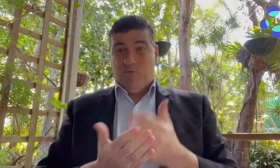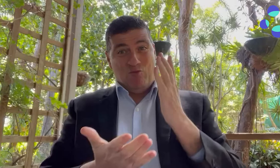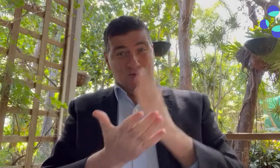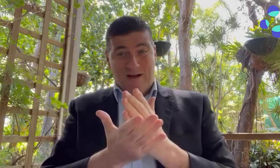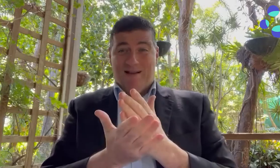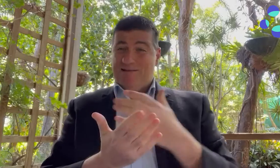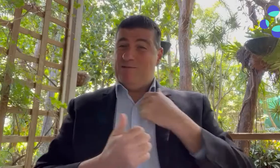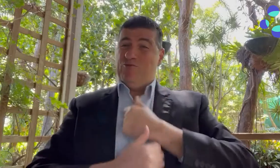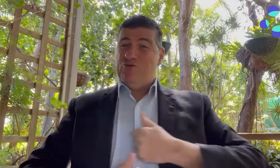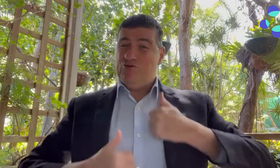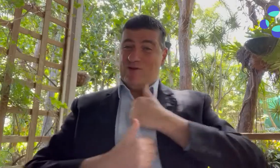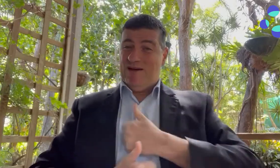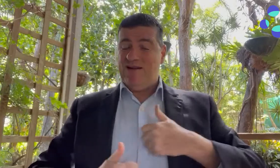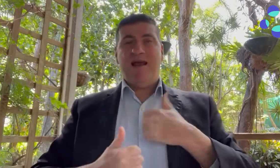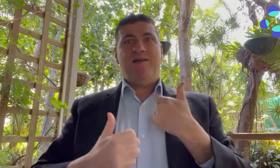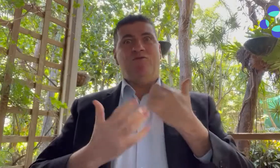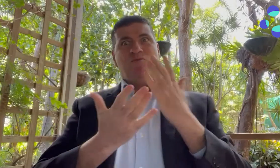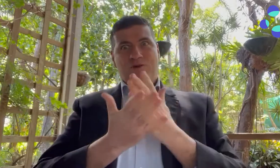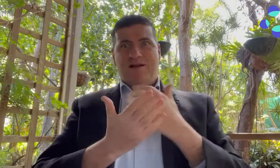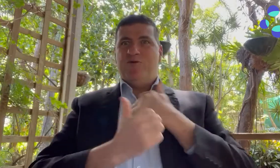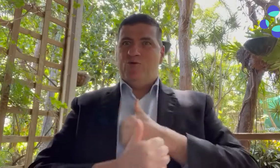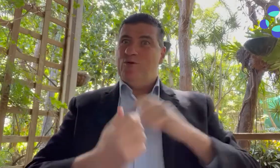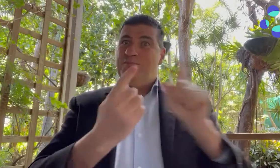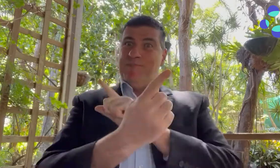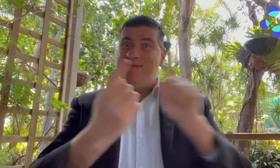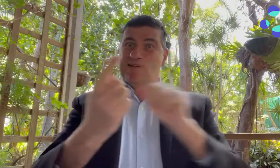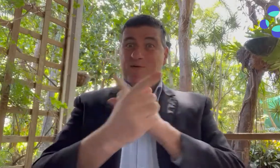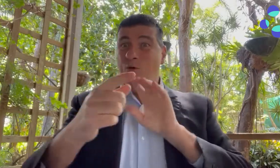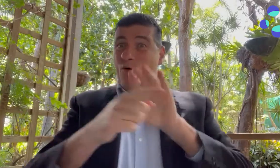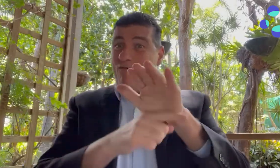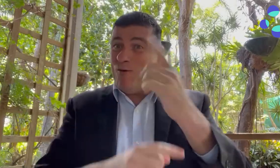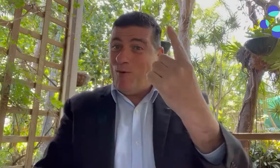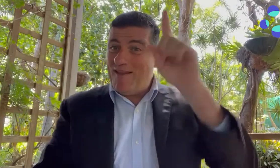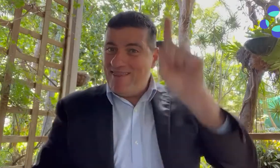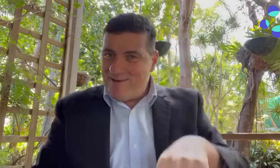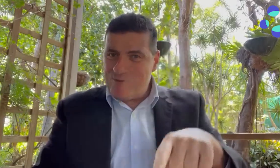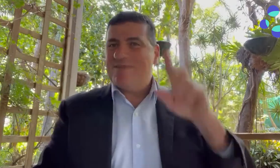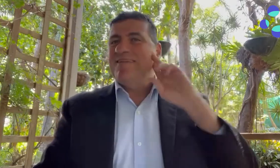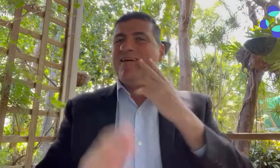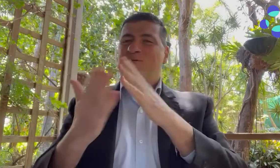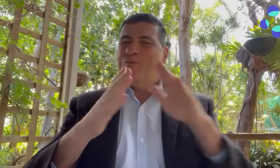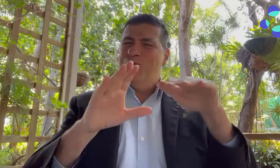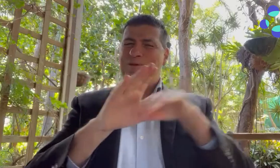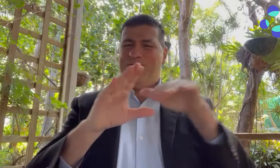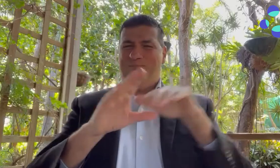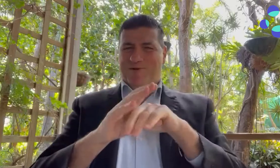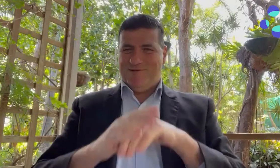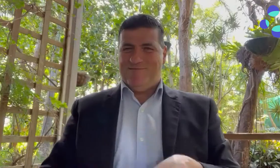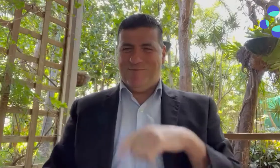We really enjoyed our time with you and enjoyed meeting over one thousand Deaf community members.